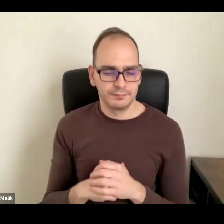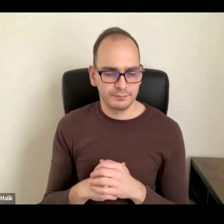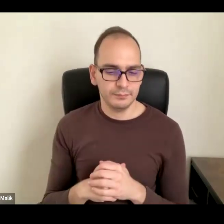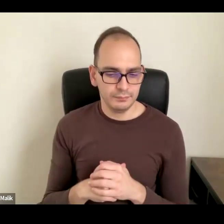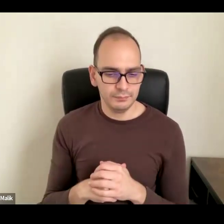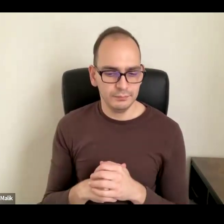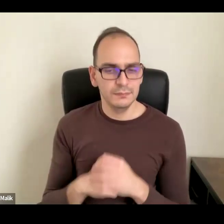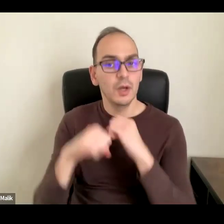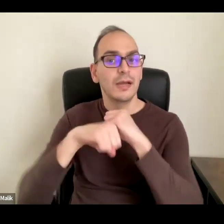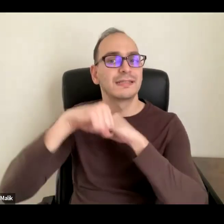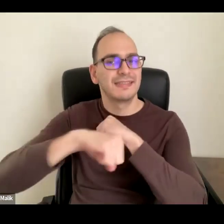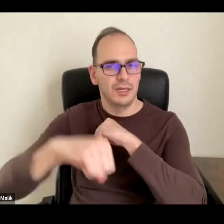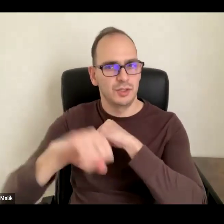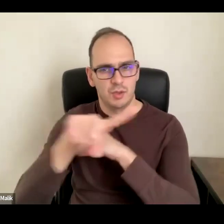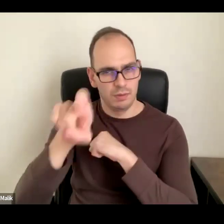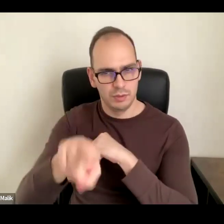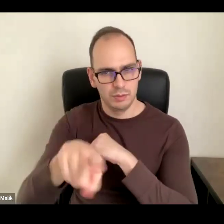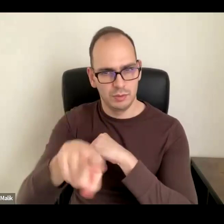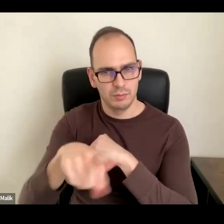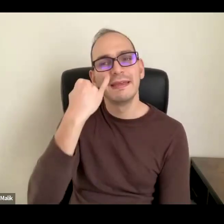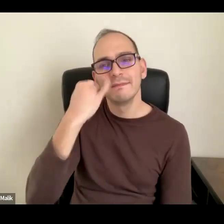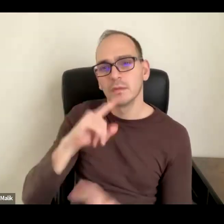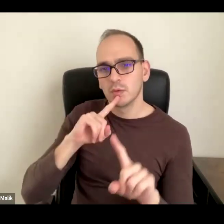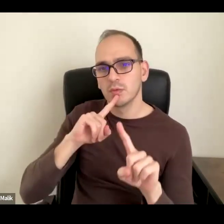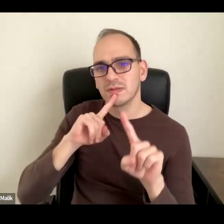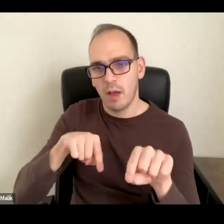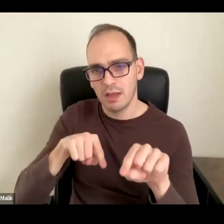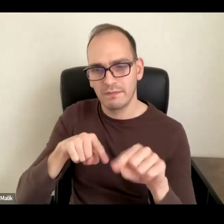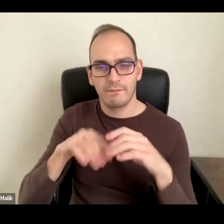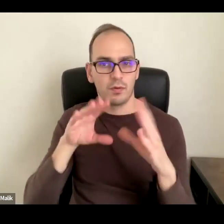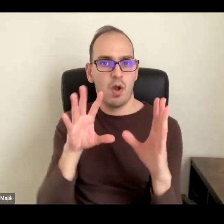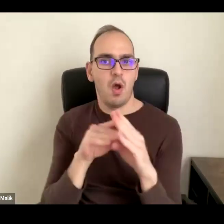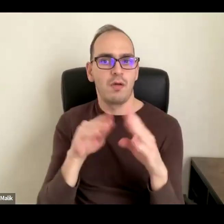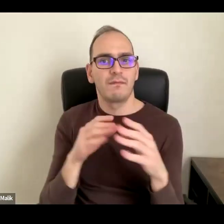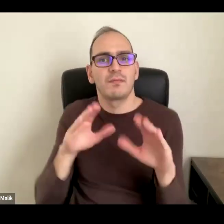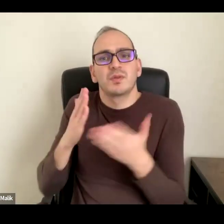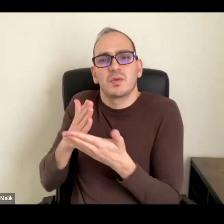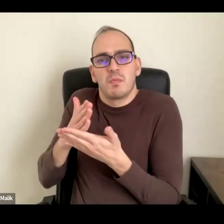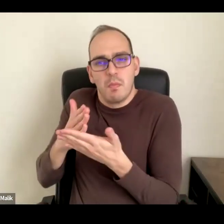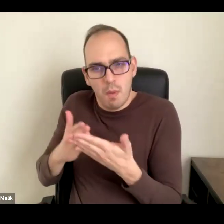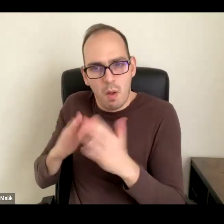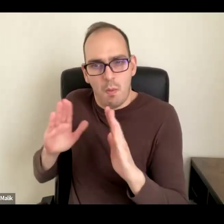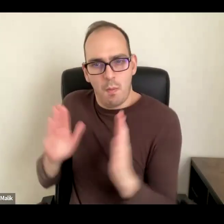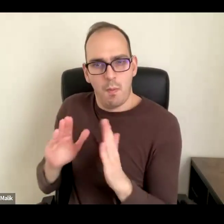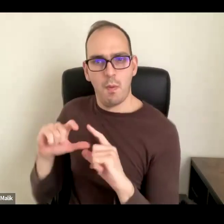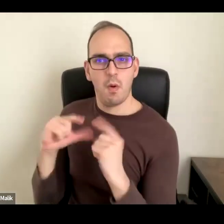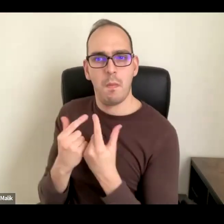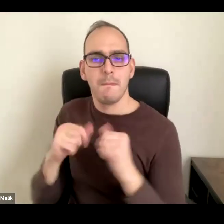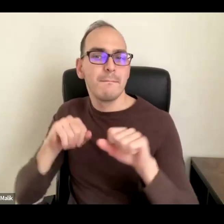extensions. What if you only get responses for consultation from a small portion of potential